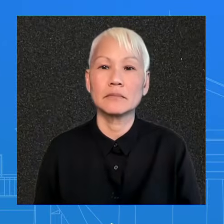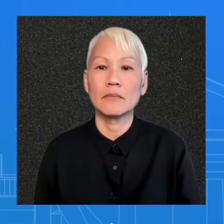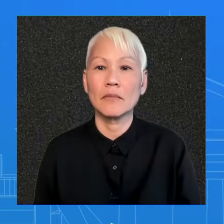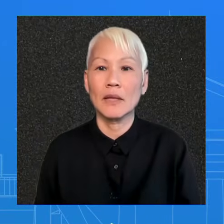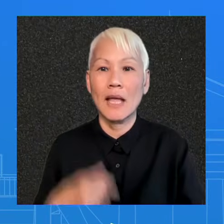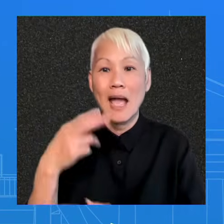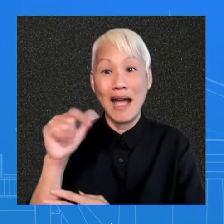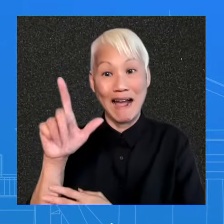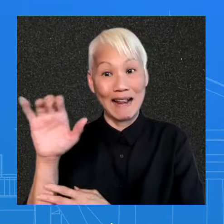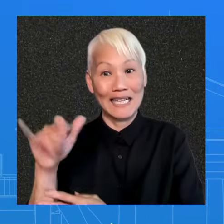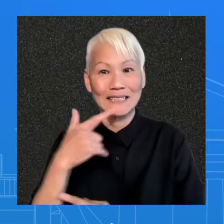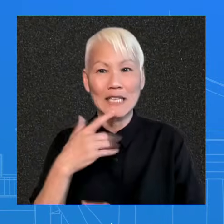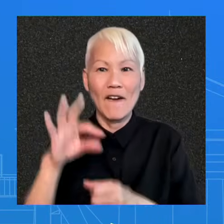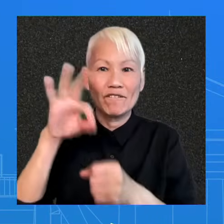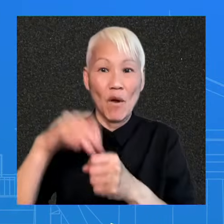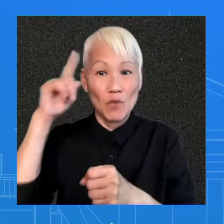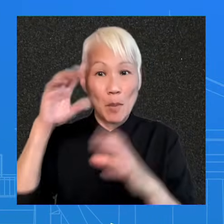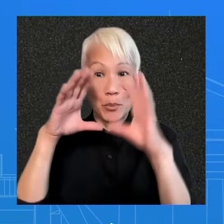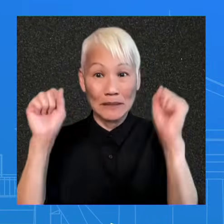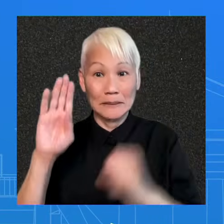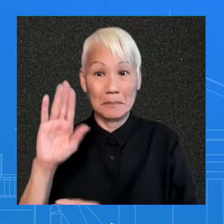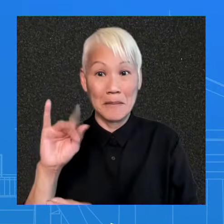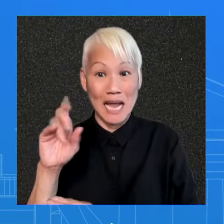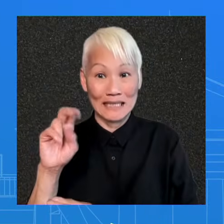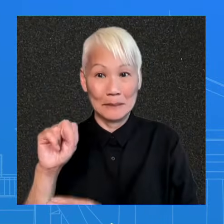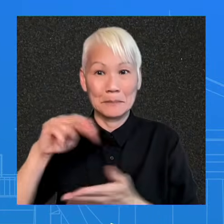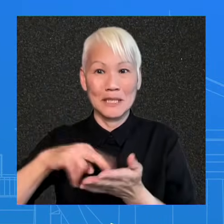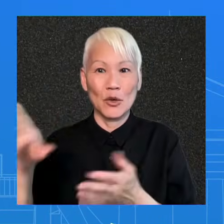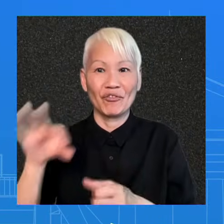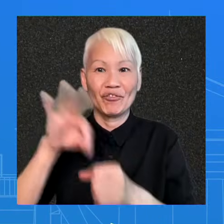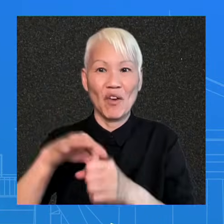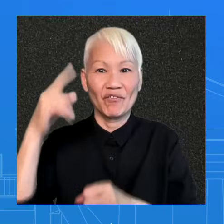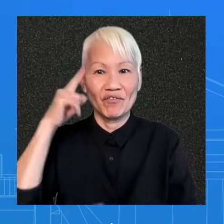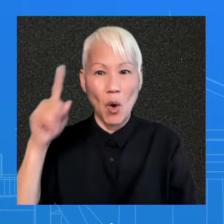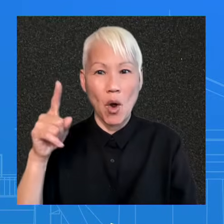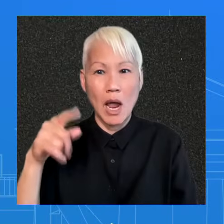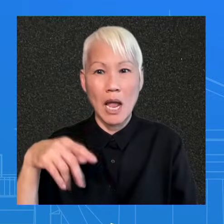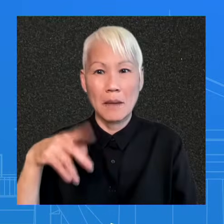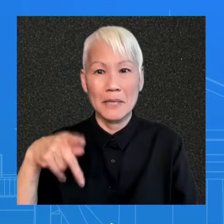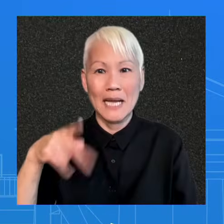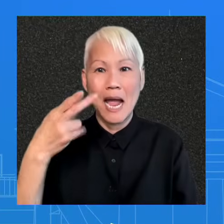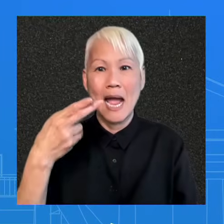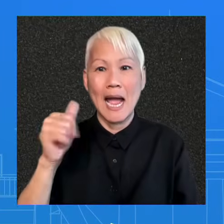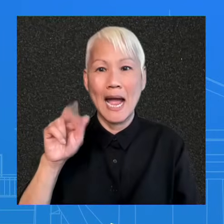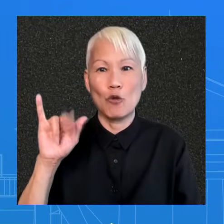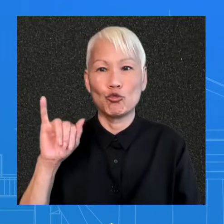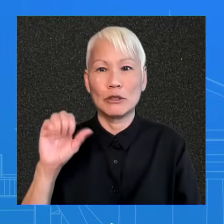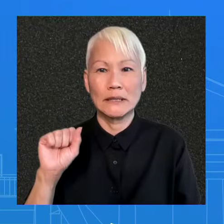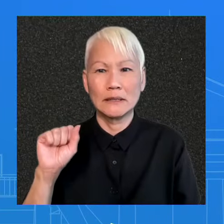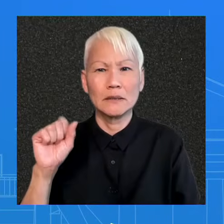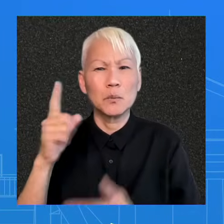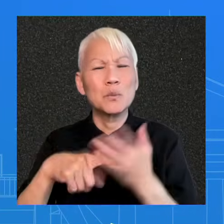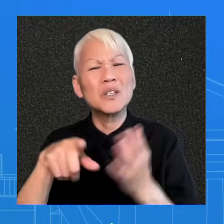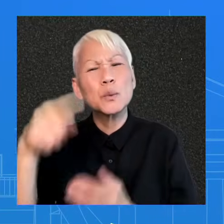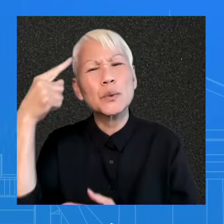is a vote for Vice President Kamala Harris. What do you say to anyone who is questioning